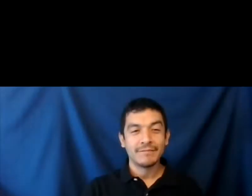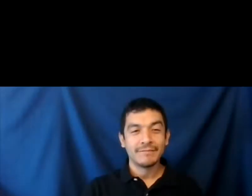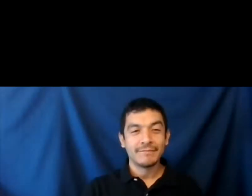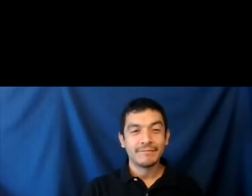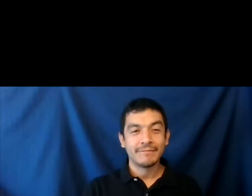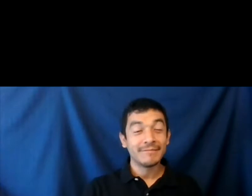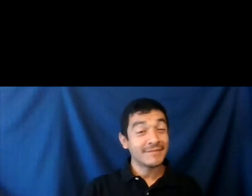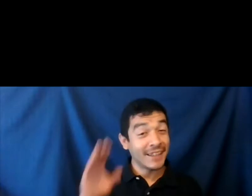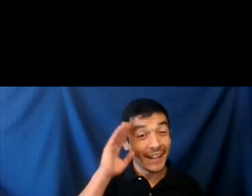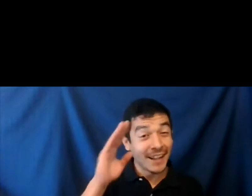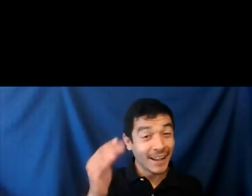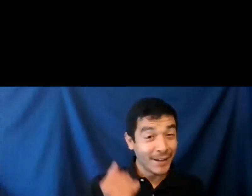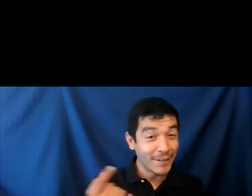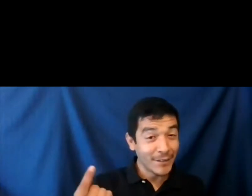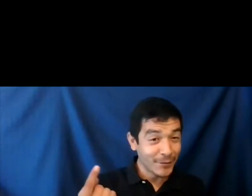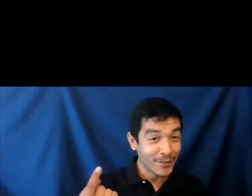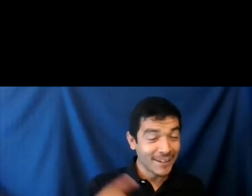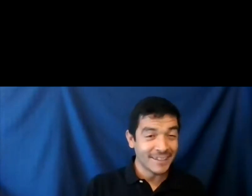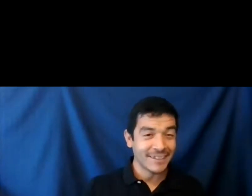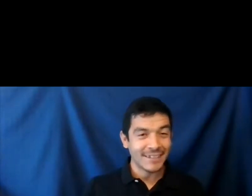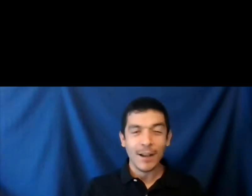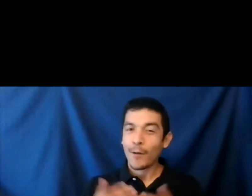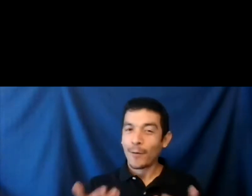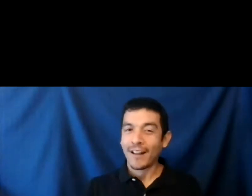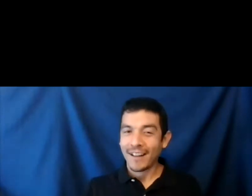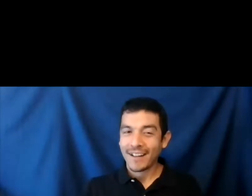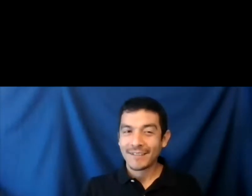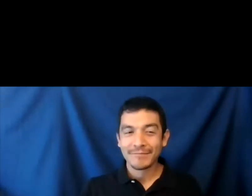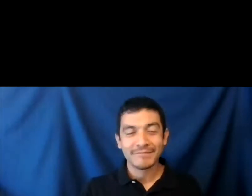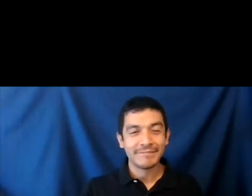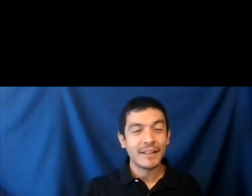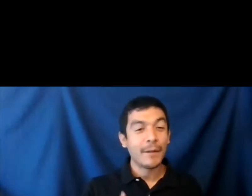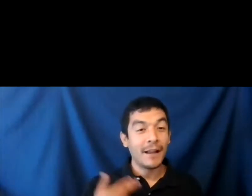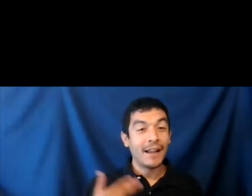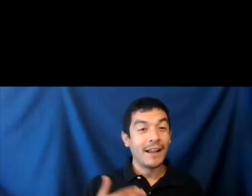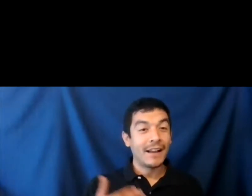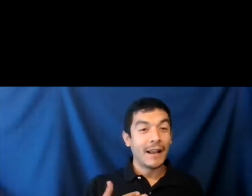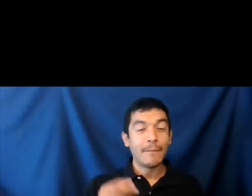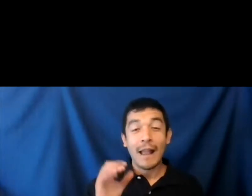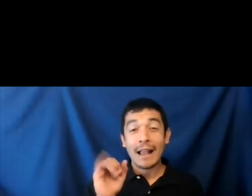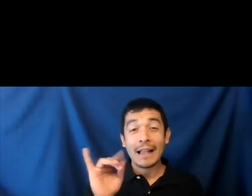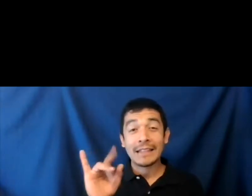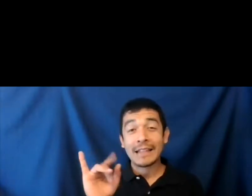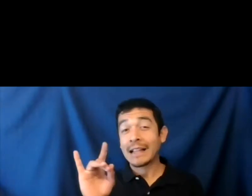Hello everyone, welcome. My name is Cassidy Dimon.